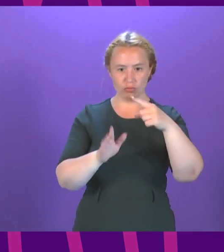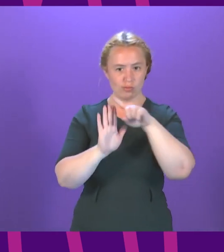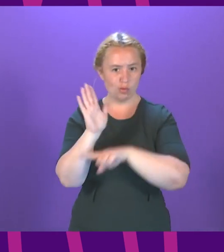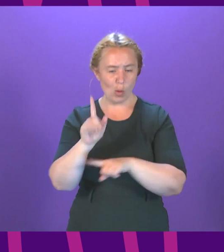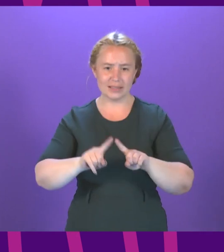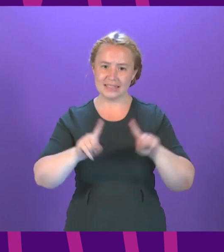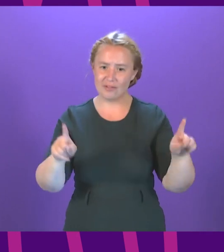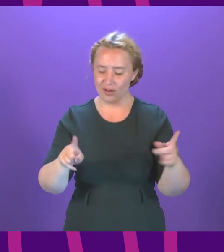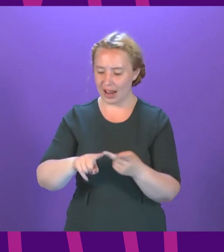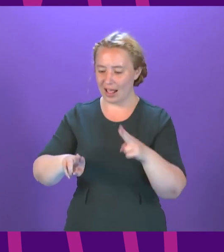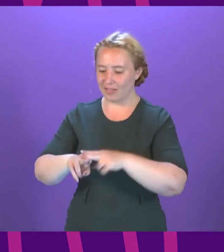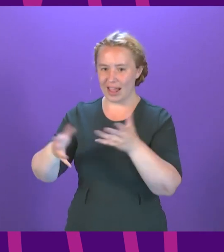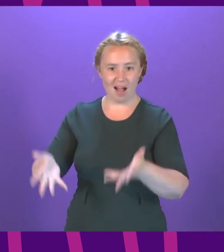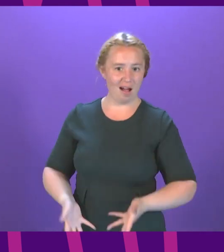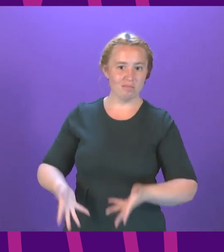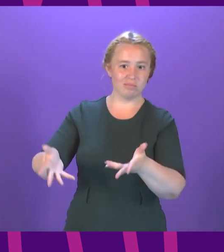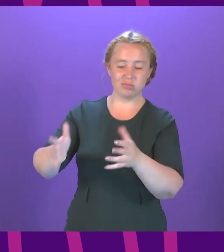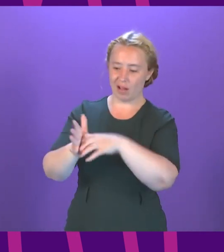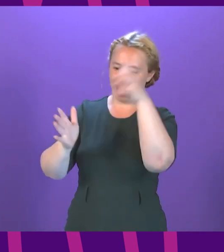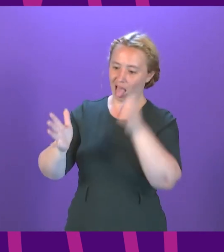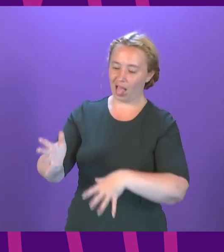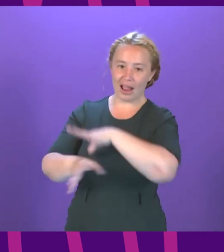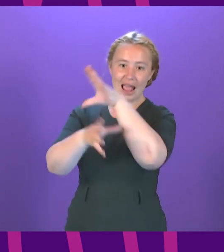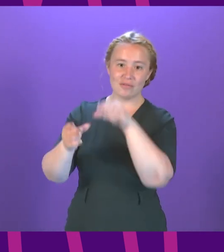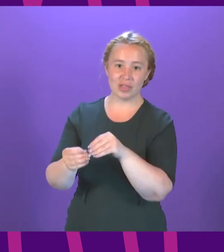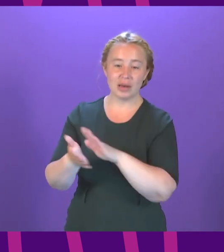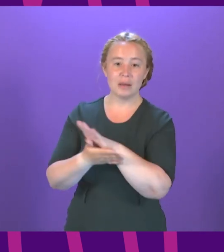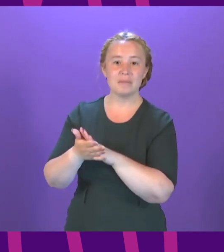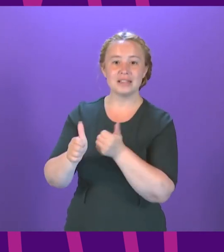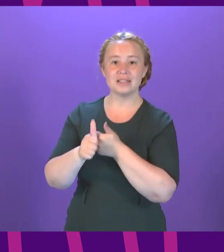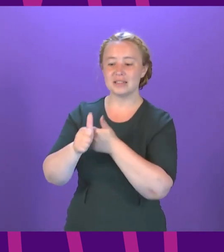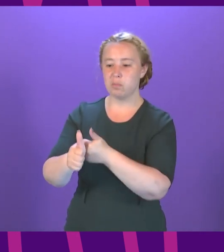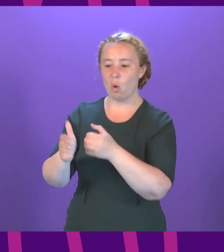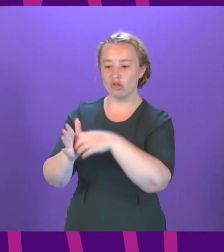in England leads to the lifting of all support for Wales, Scotland and Northern Ireland, when